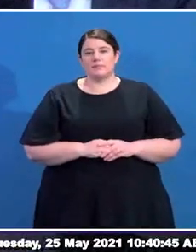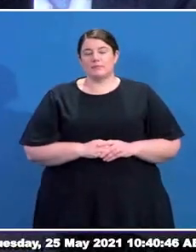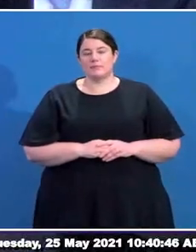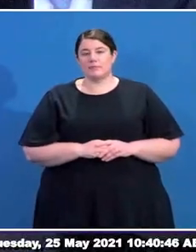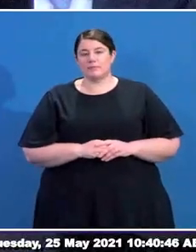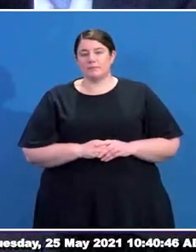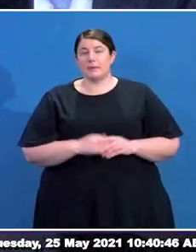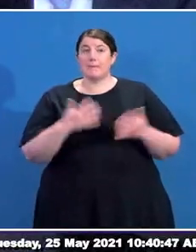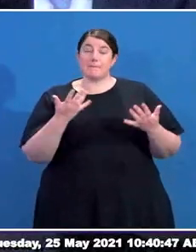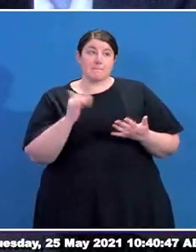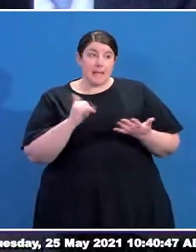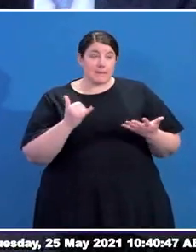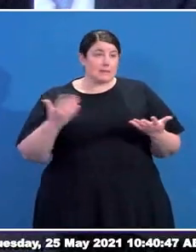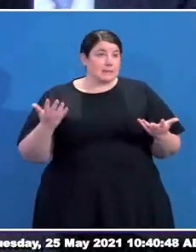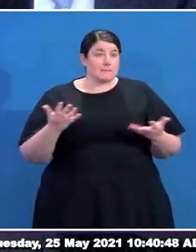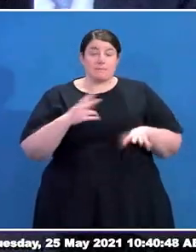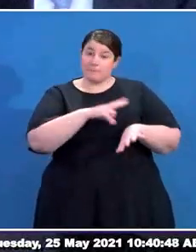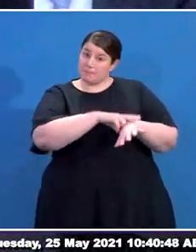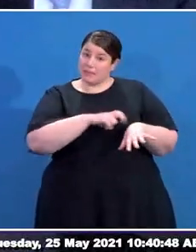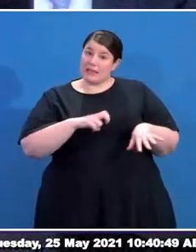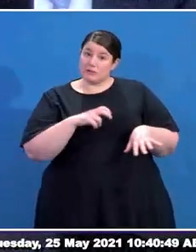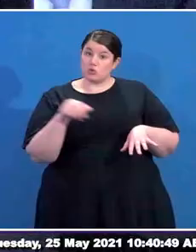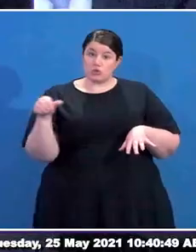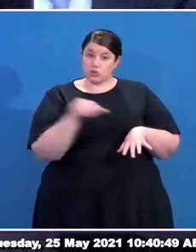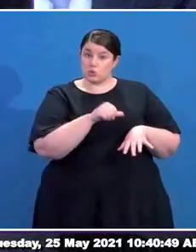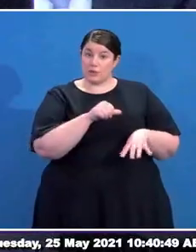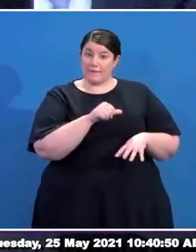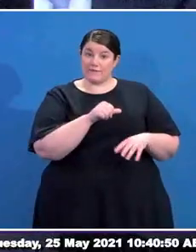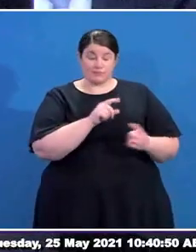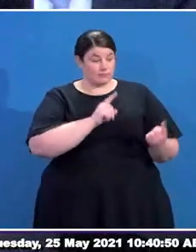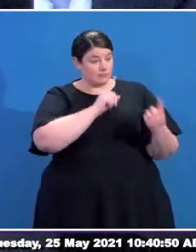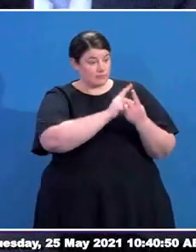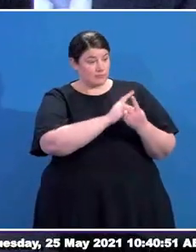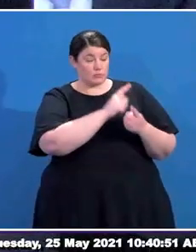That the police should have spoken to Melissa directly.